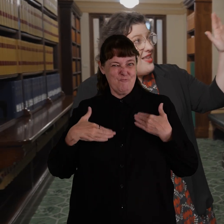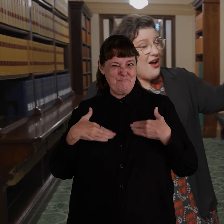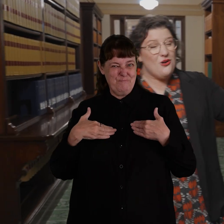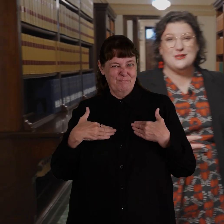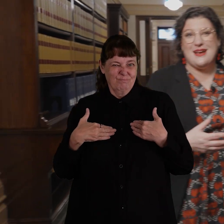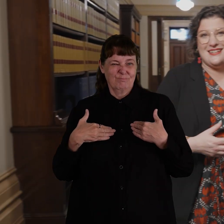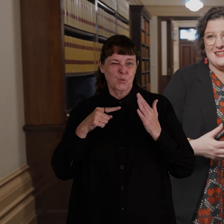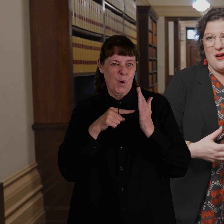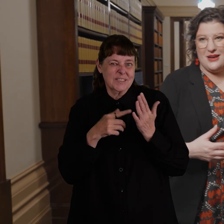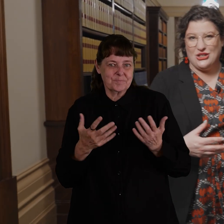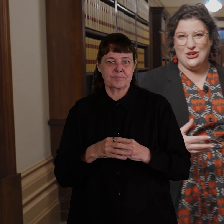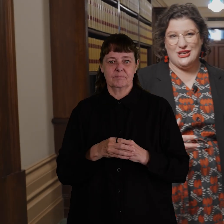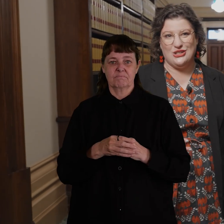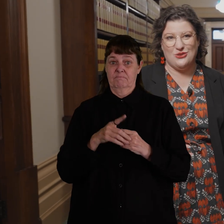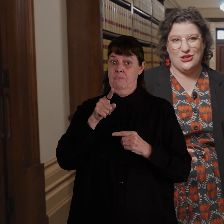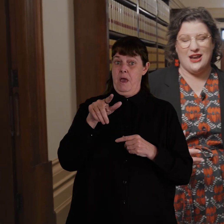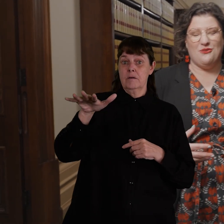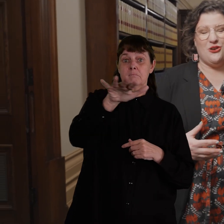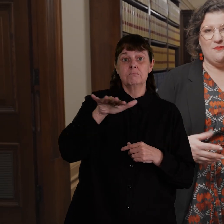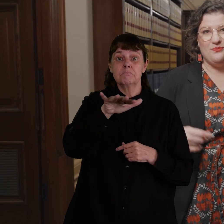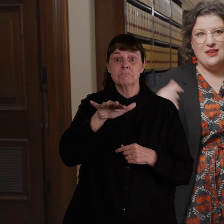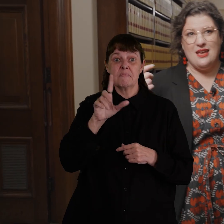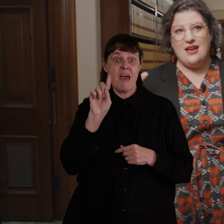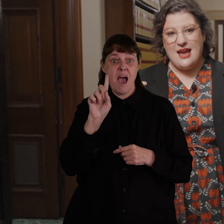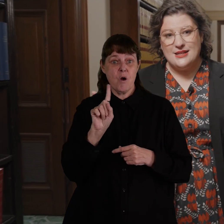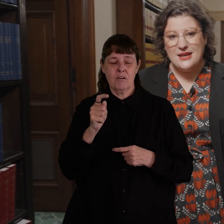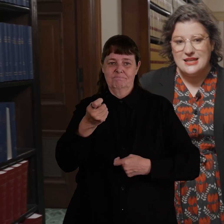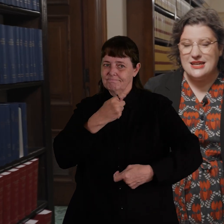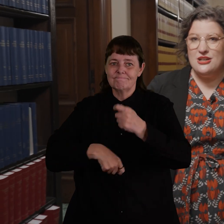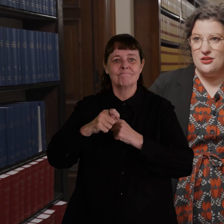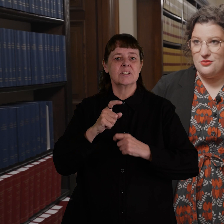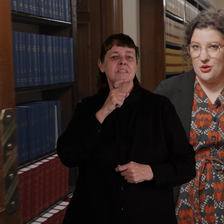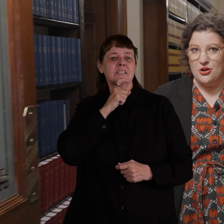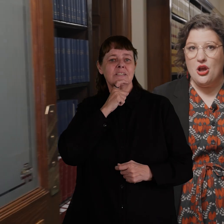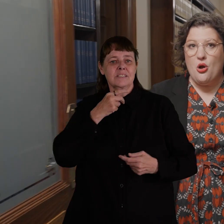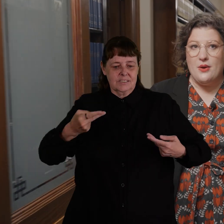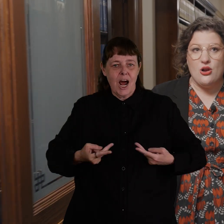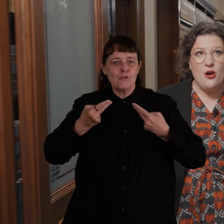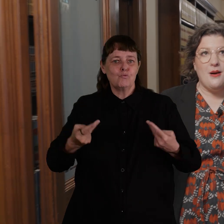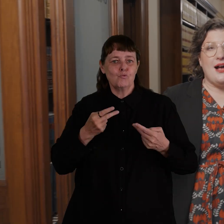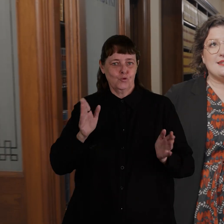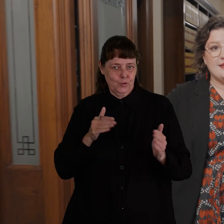and that whole space has now been turned into a dining room. As we continue through, we go past